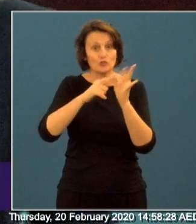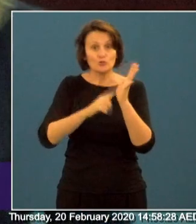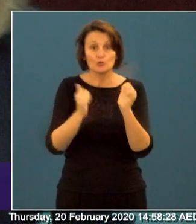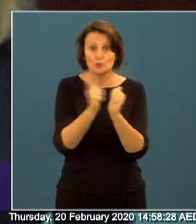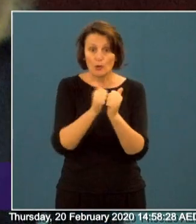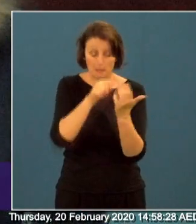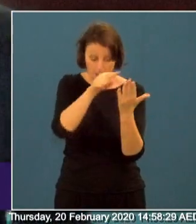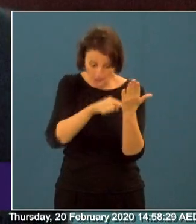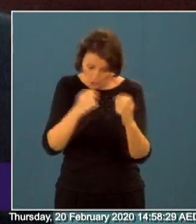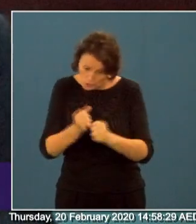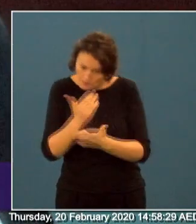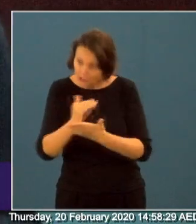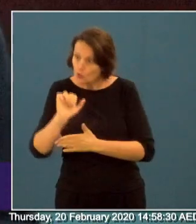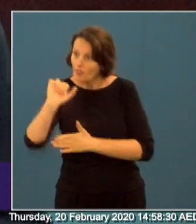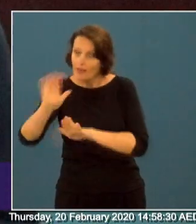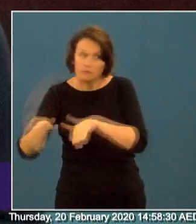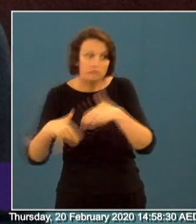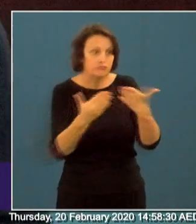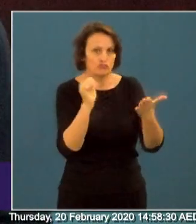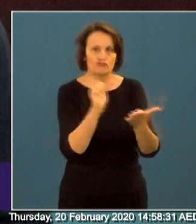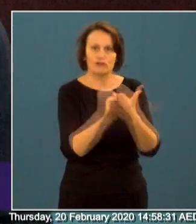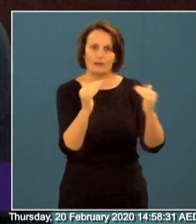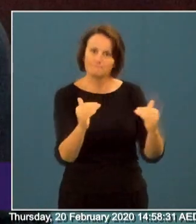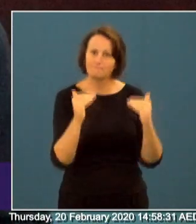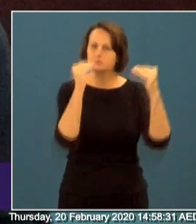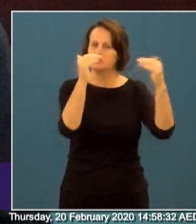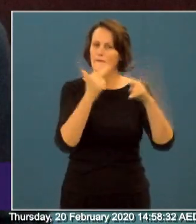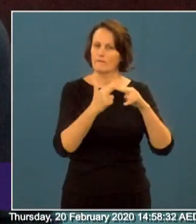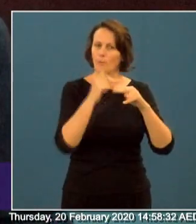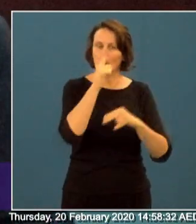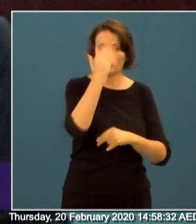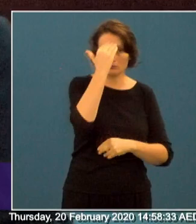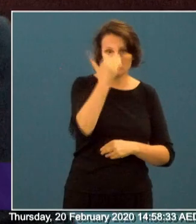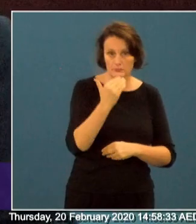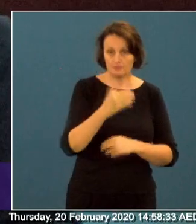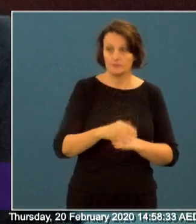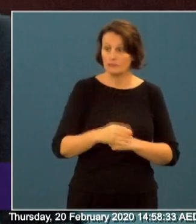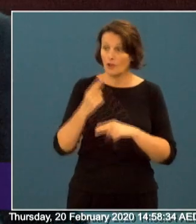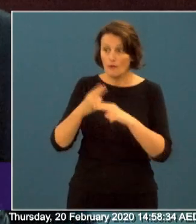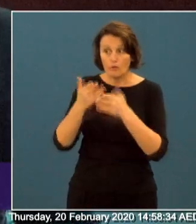And those standards apply to both public and private... Yes. MS WRIGHT: ...hospitals. And community health. MS WRIGHT: Thank you.